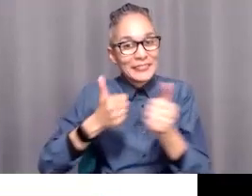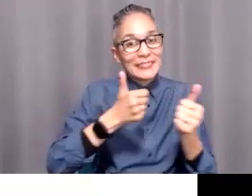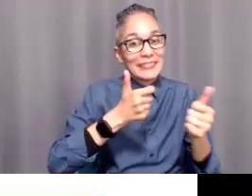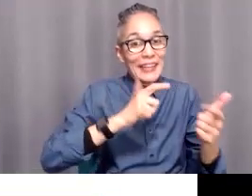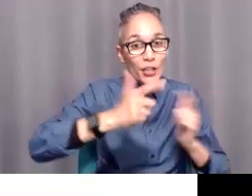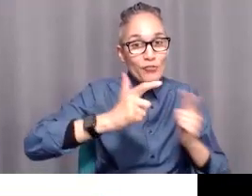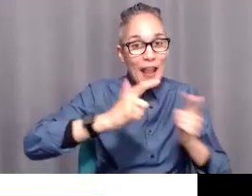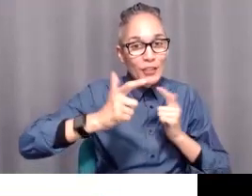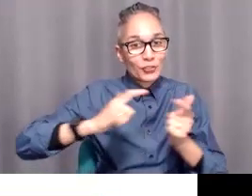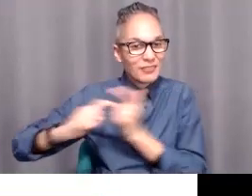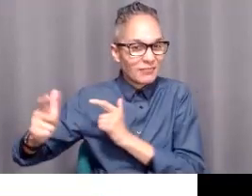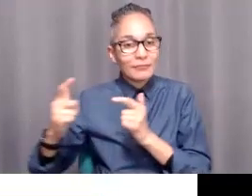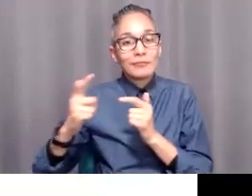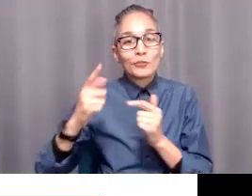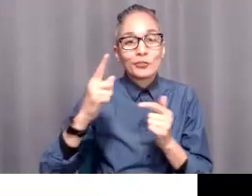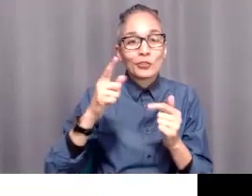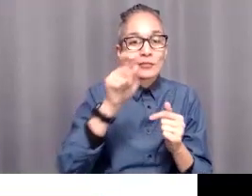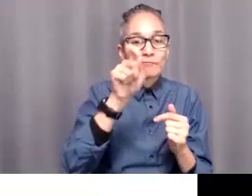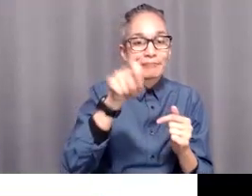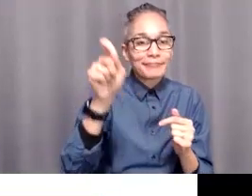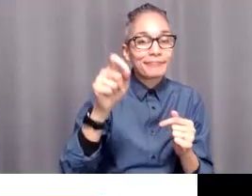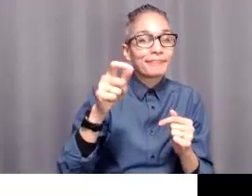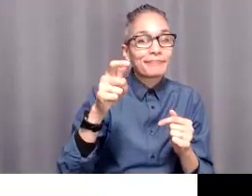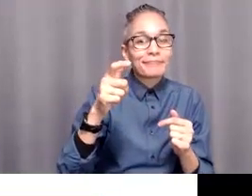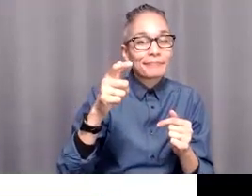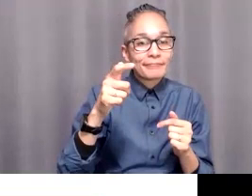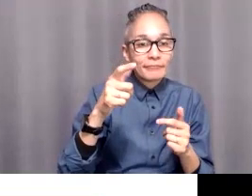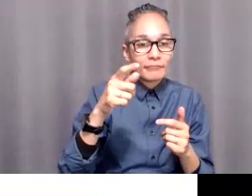just mark which ones, which methods you're meeting.